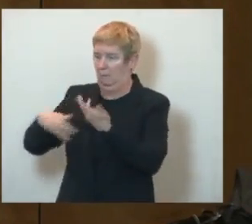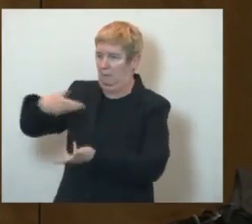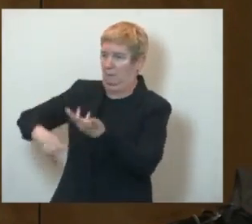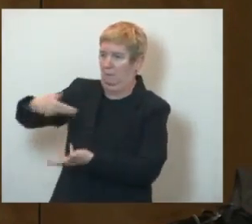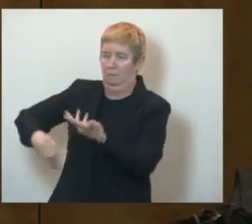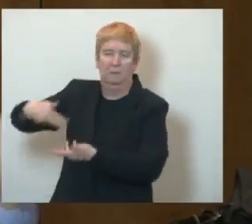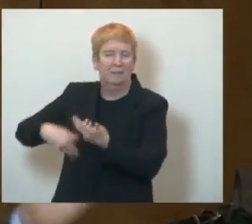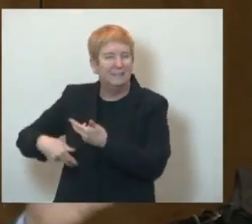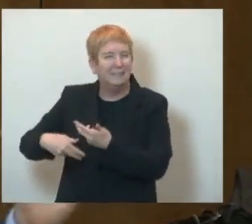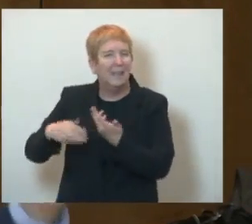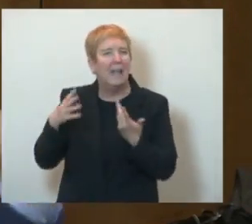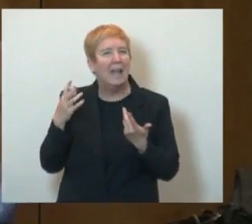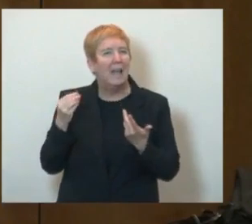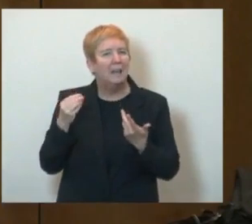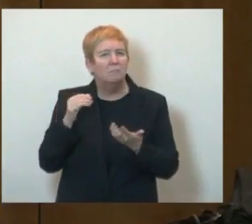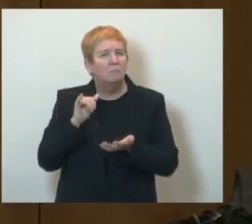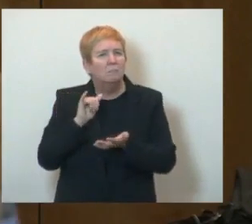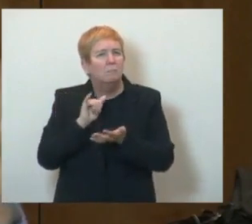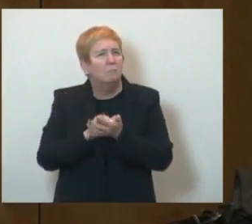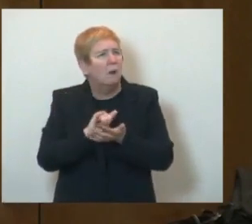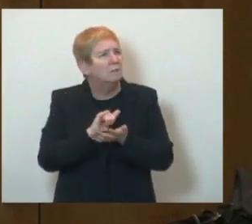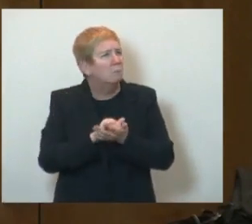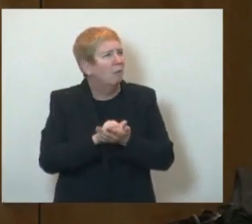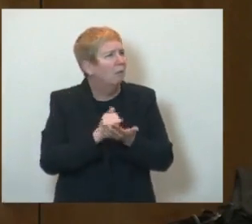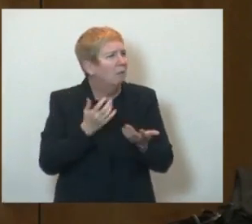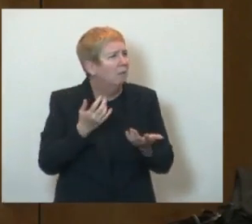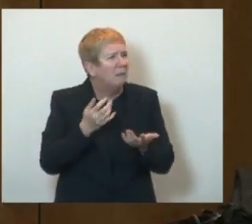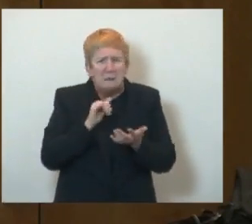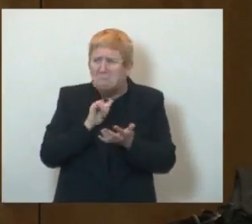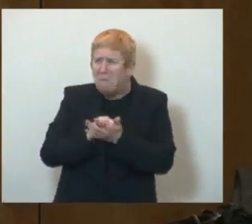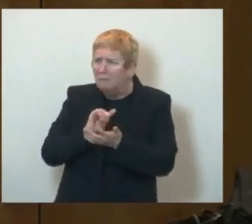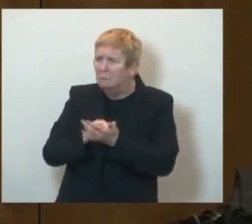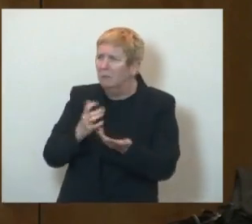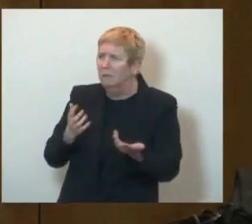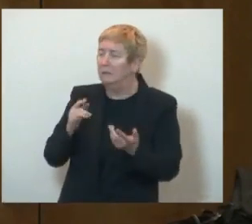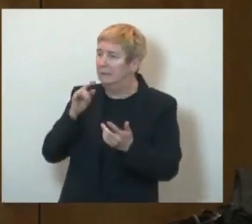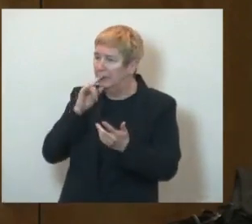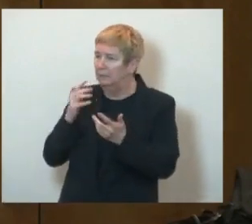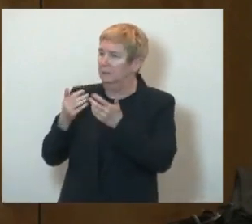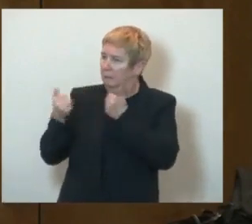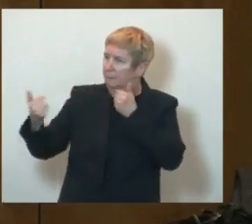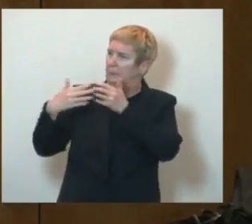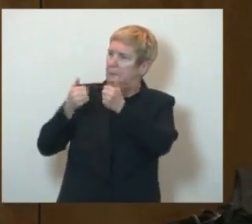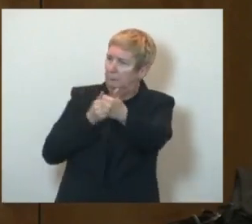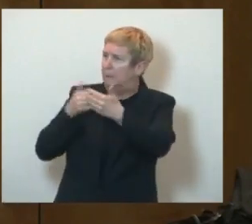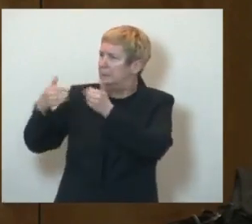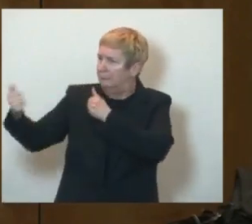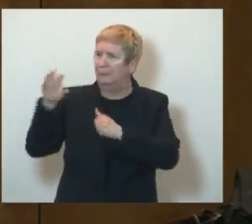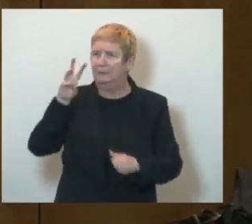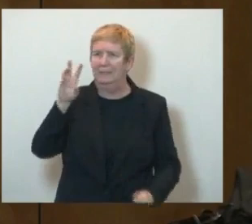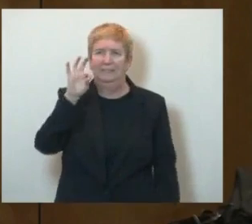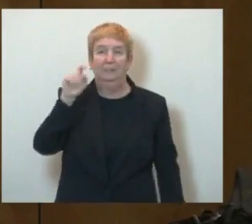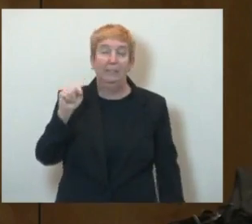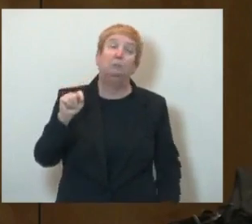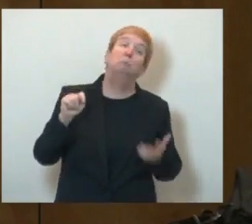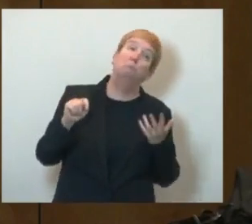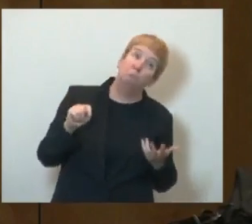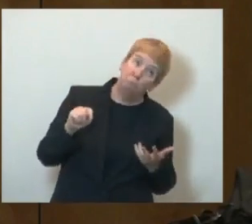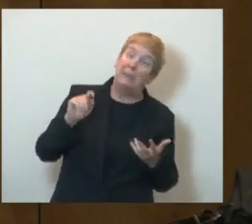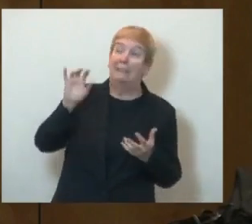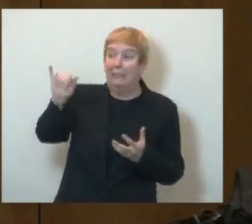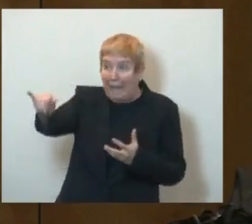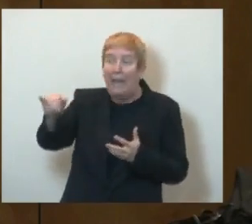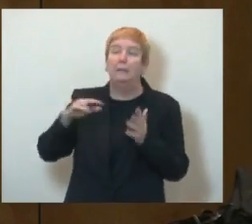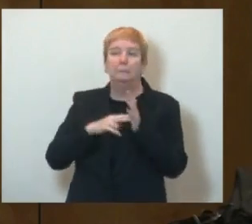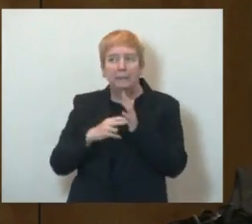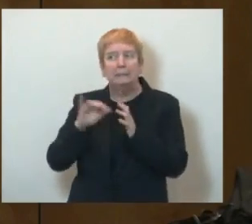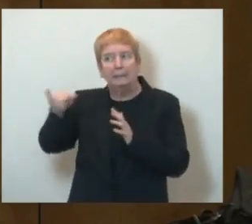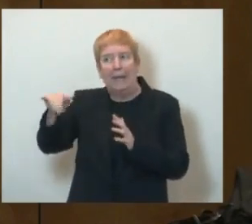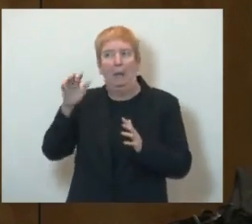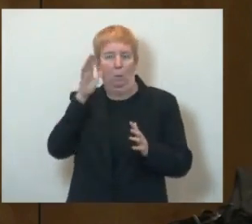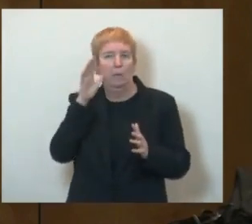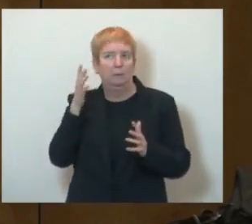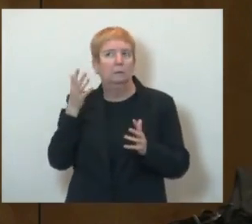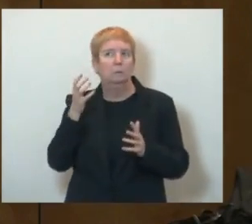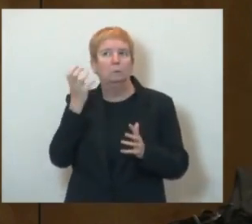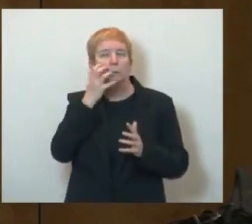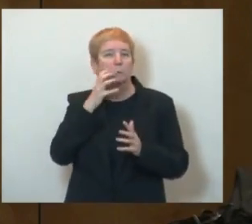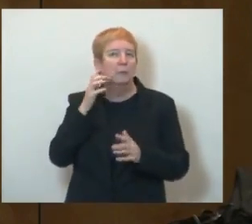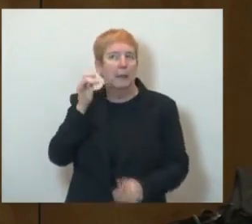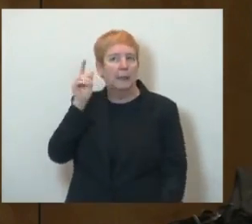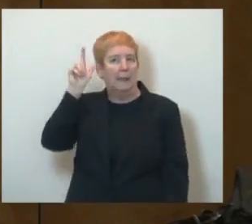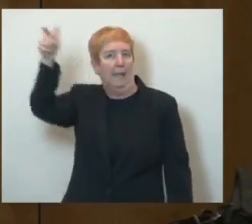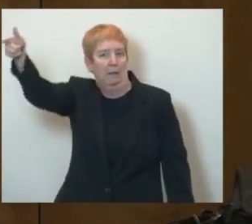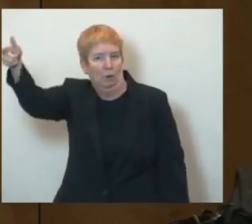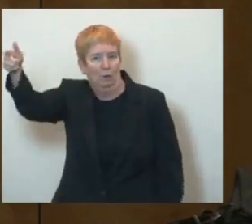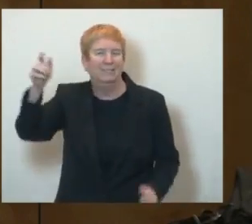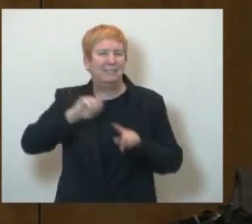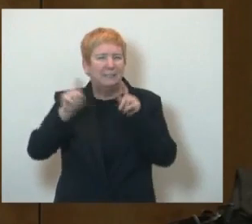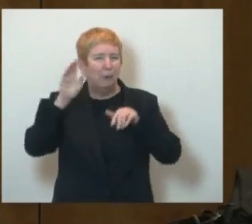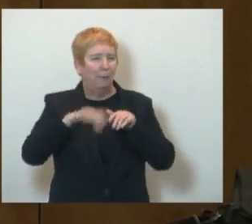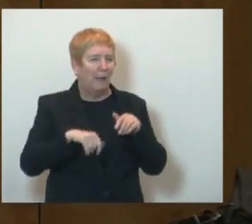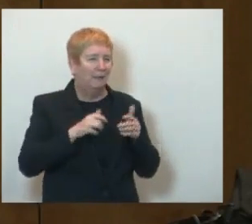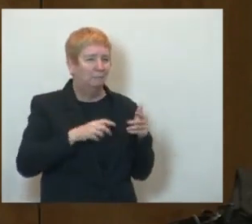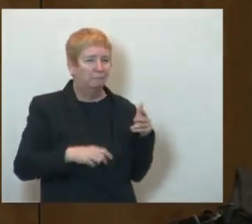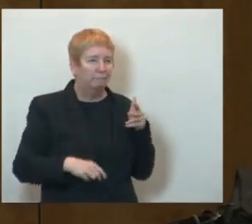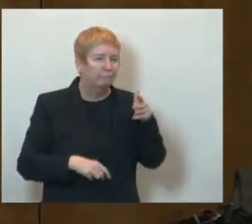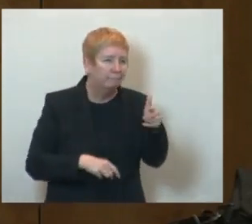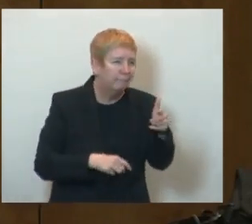WELL, WHAT ABOUT KIDS DE KAMP WELL, LOTS OF PEOPLE LOTS OF REALLY CLOSE INTIMATE CONTACT AND NO POSSIBILITY OF KEEPING LITTLE KIDS SIX PEOPLE SIX FEET APART SO THAT BE SAMPLE,